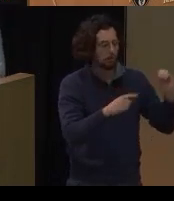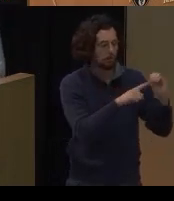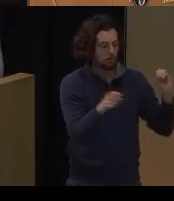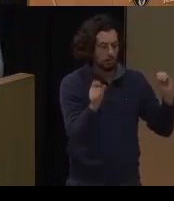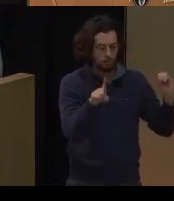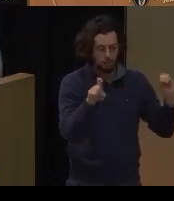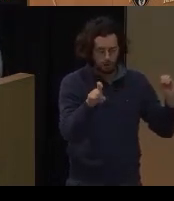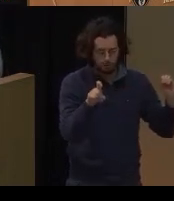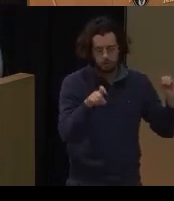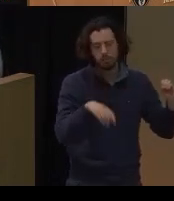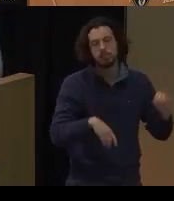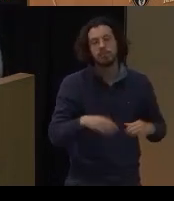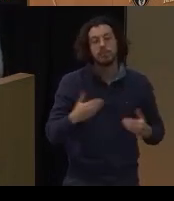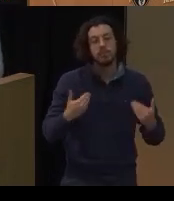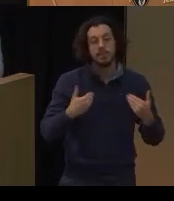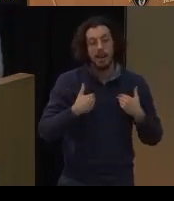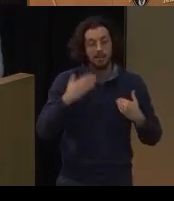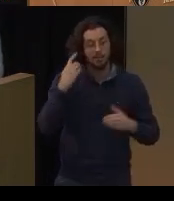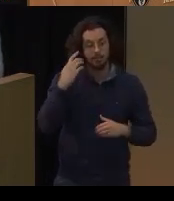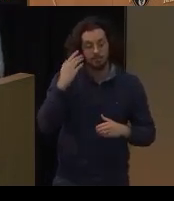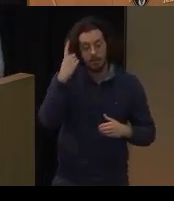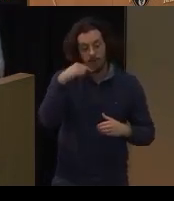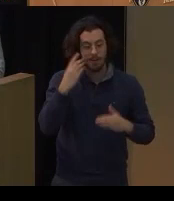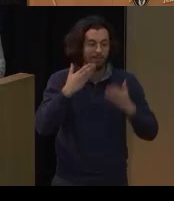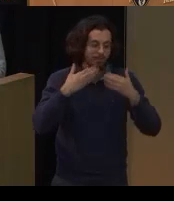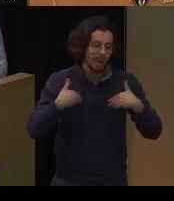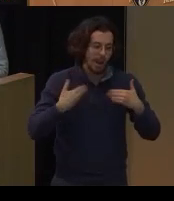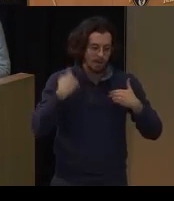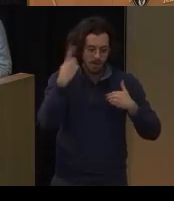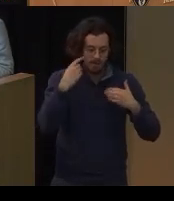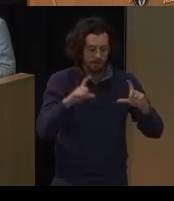was accompanied by a happy face that was also scaled to match how well the person was doing